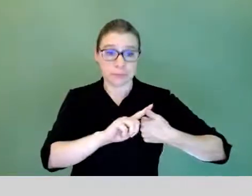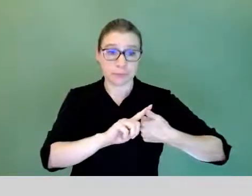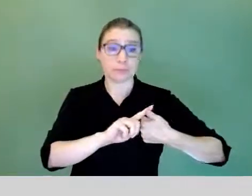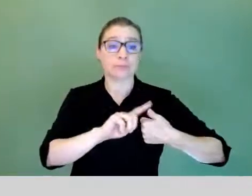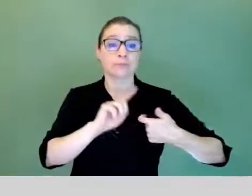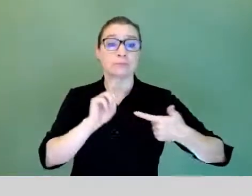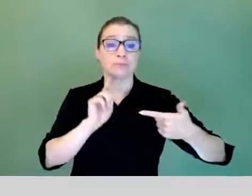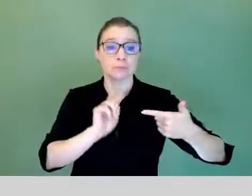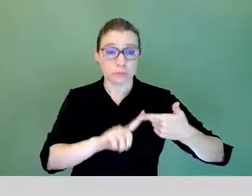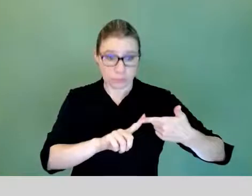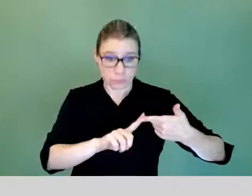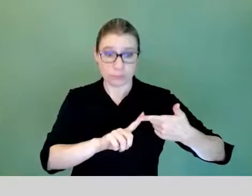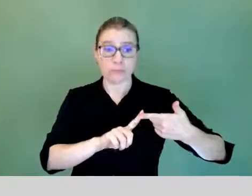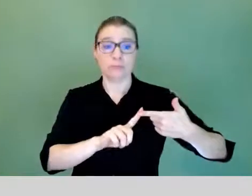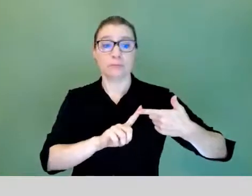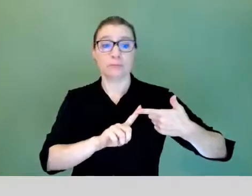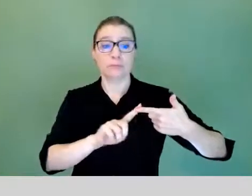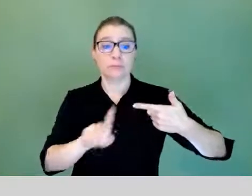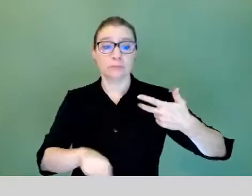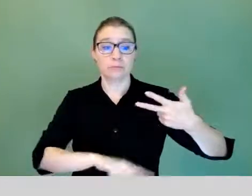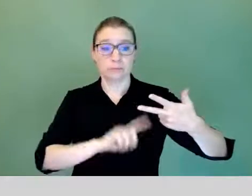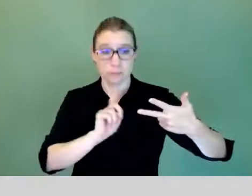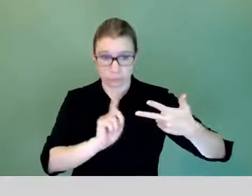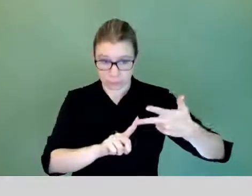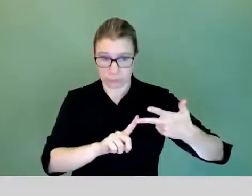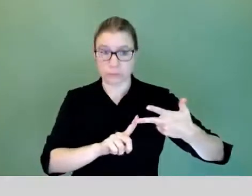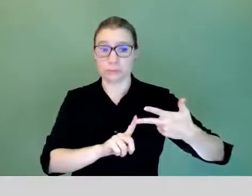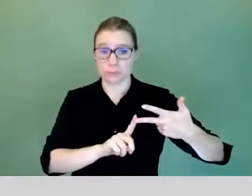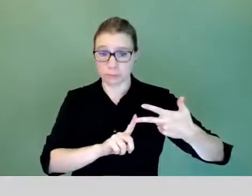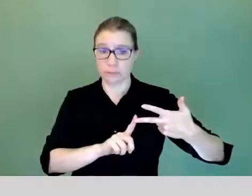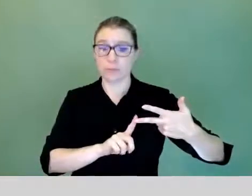and django-cryptography-packages, and also django-fernet-fields.